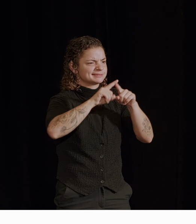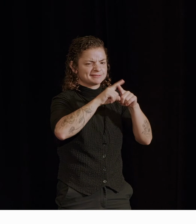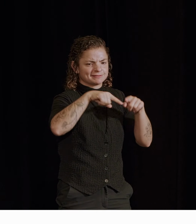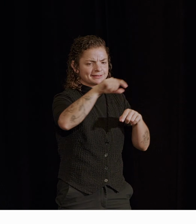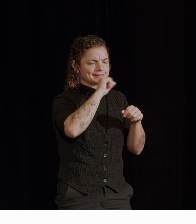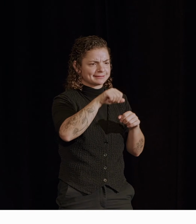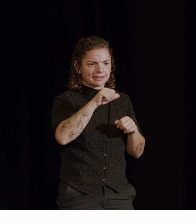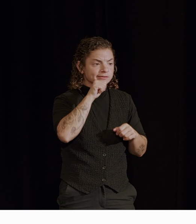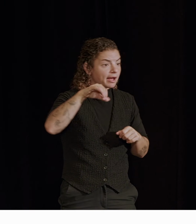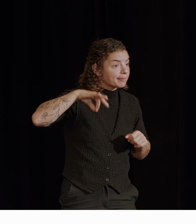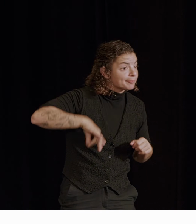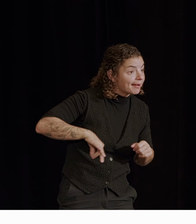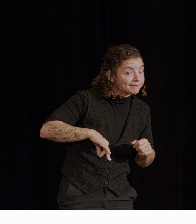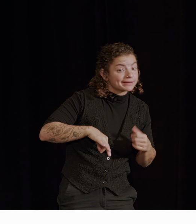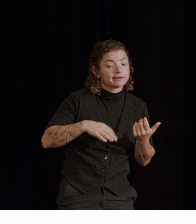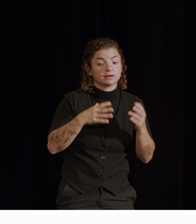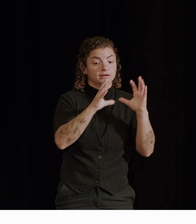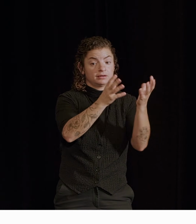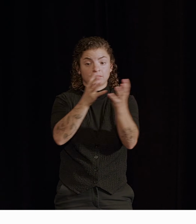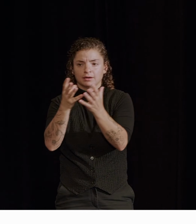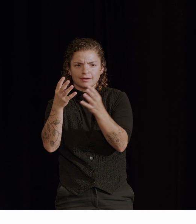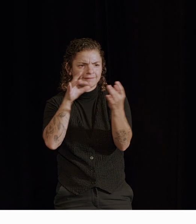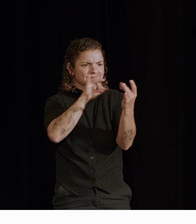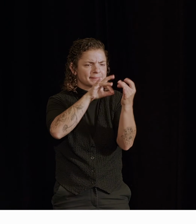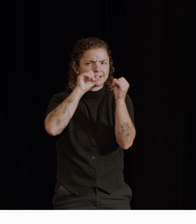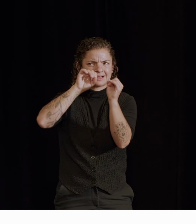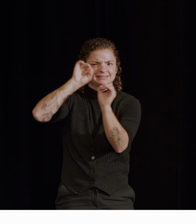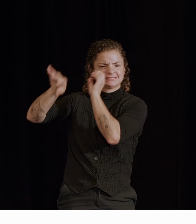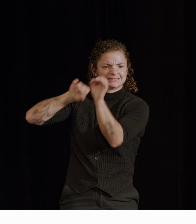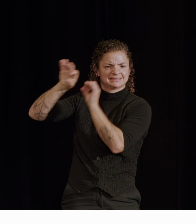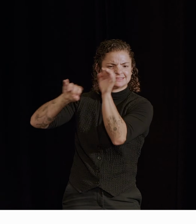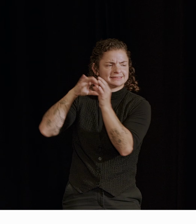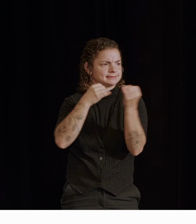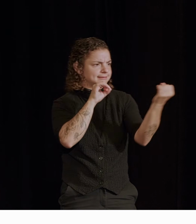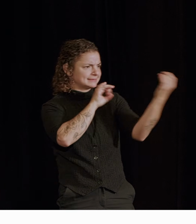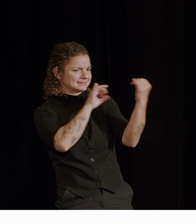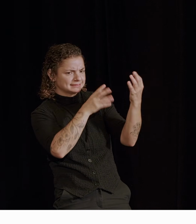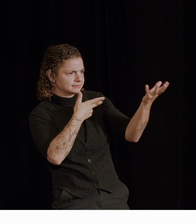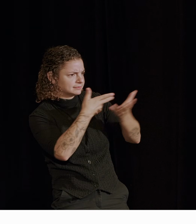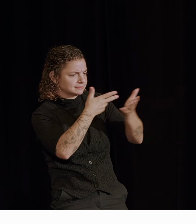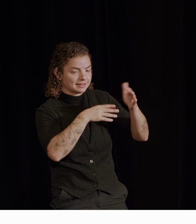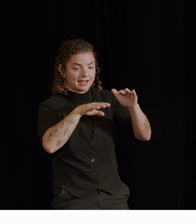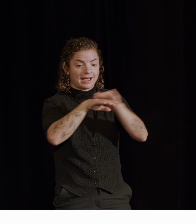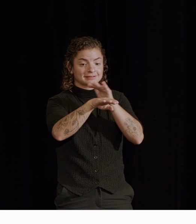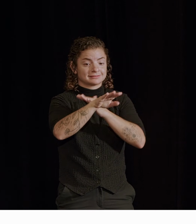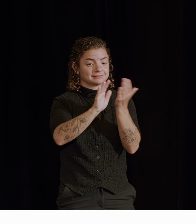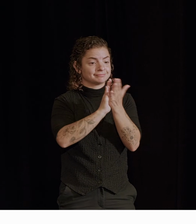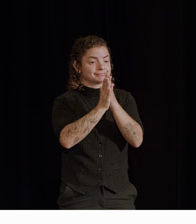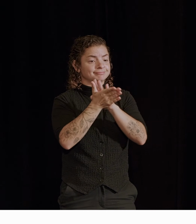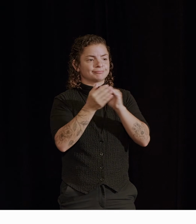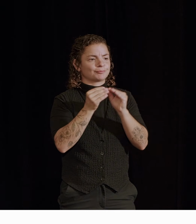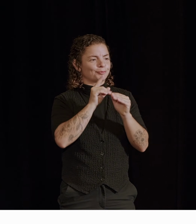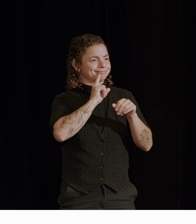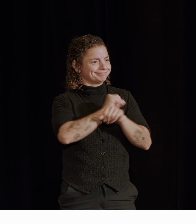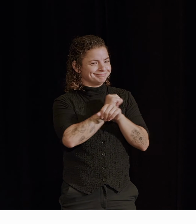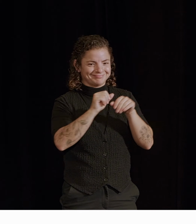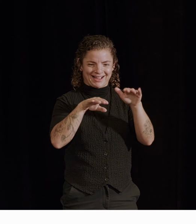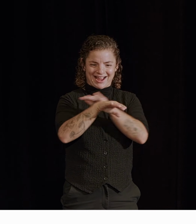Because accessibility scales when more builders have access to the tools needed to create with inclusivity in mind.